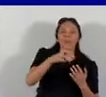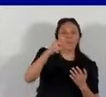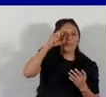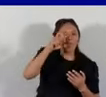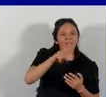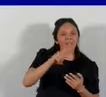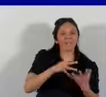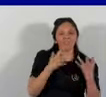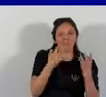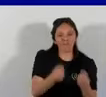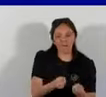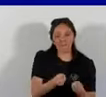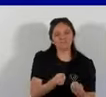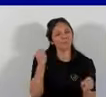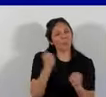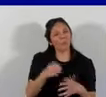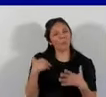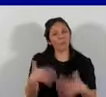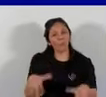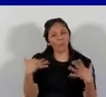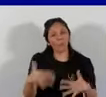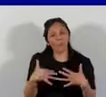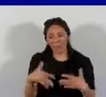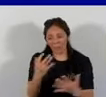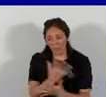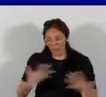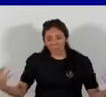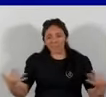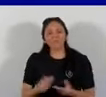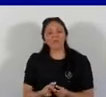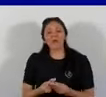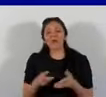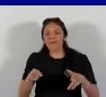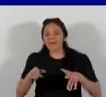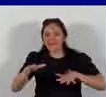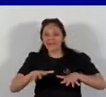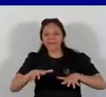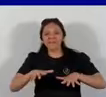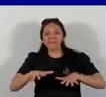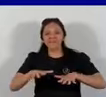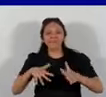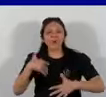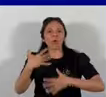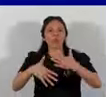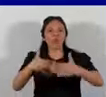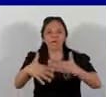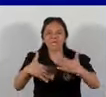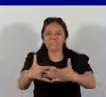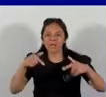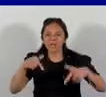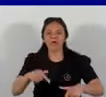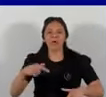Minister of security and the Minister Peté in defence Therefore, what I want to tell you is that